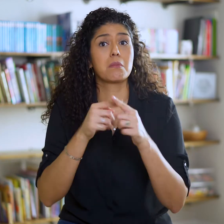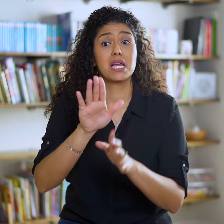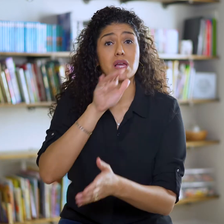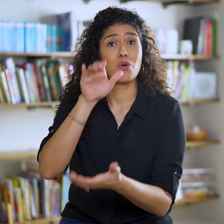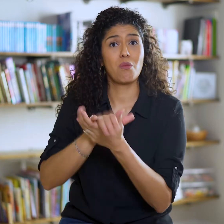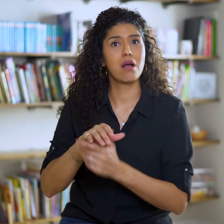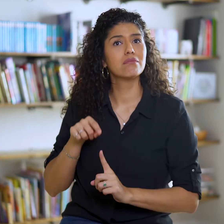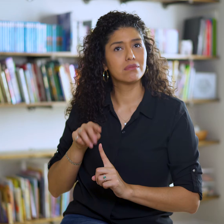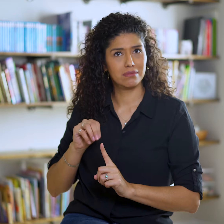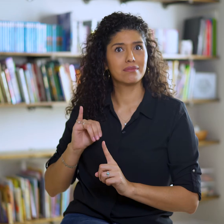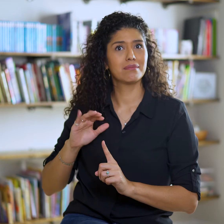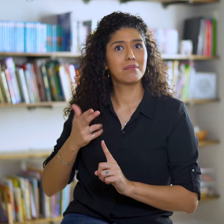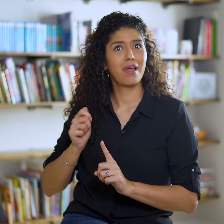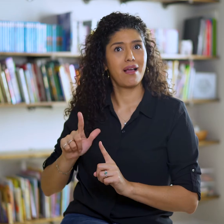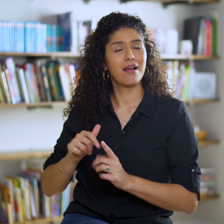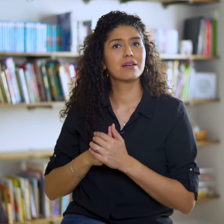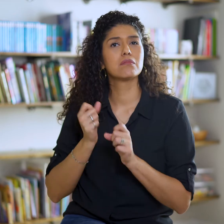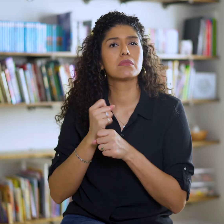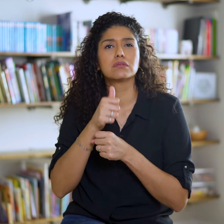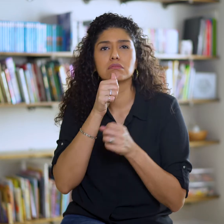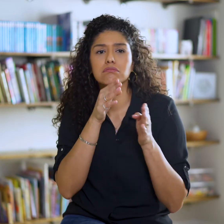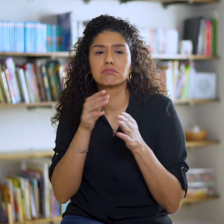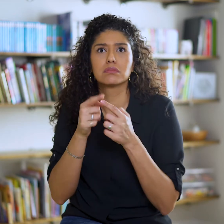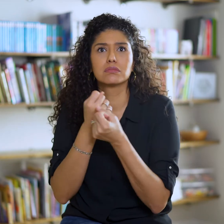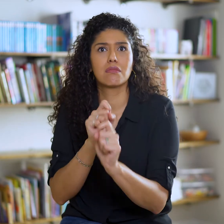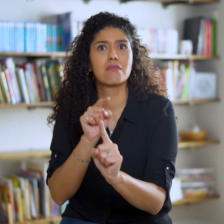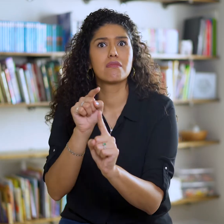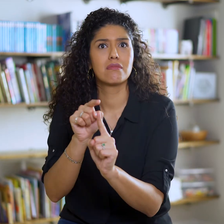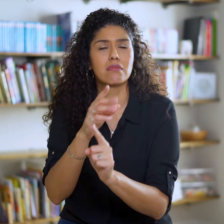but his wife, Michal, hatches a plot to save him